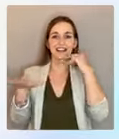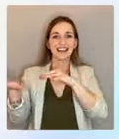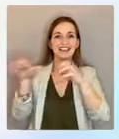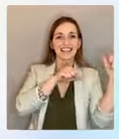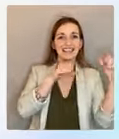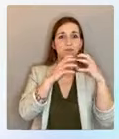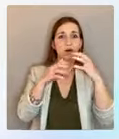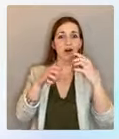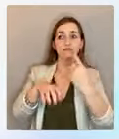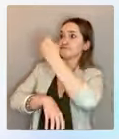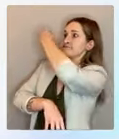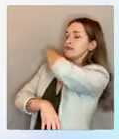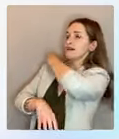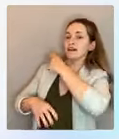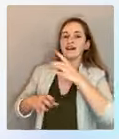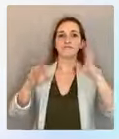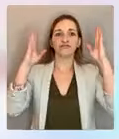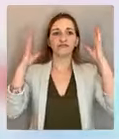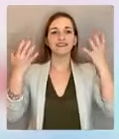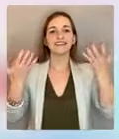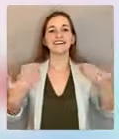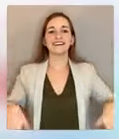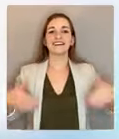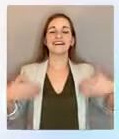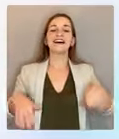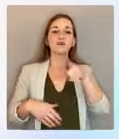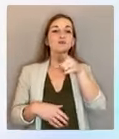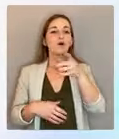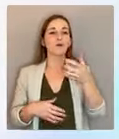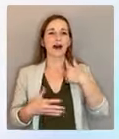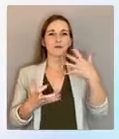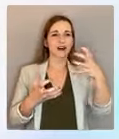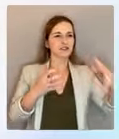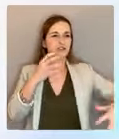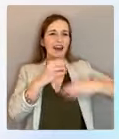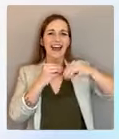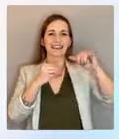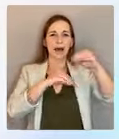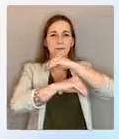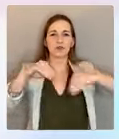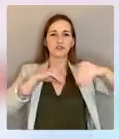And the position of yourself on the field really matters. So that's something that I wanted to bring to "Nock".